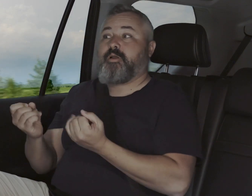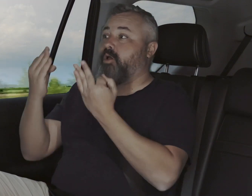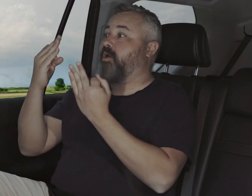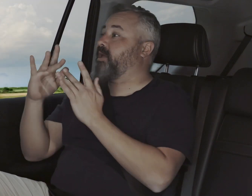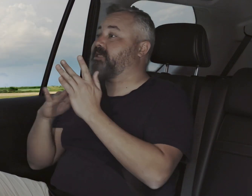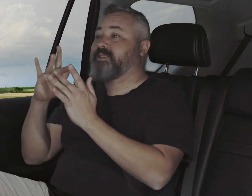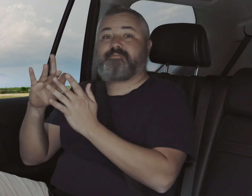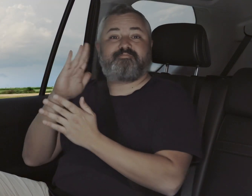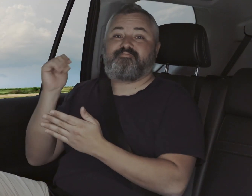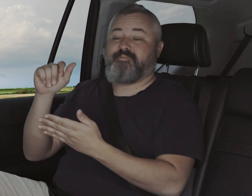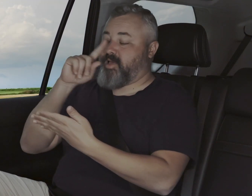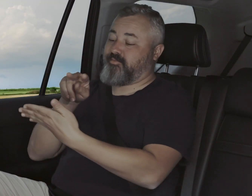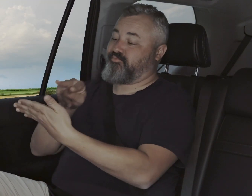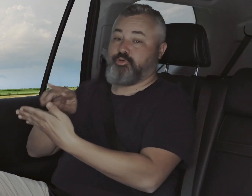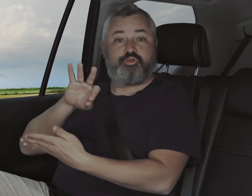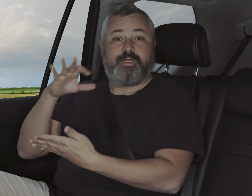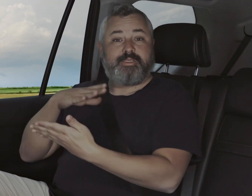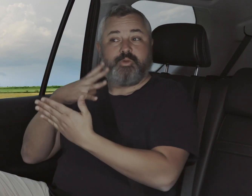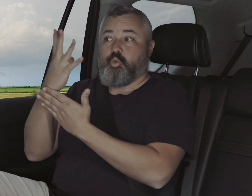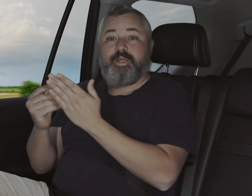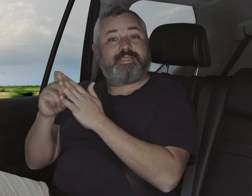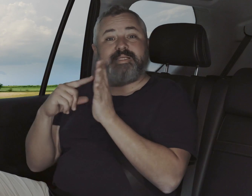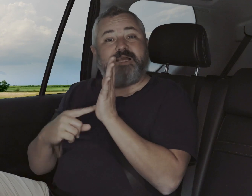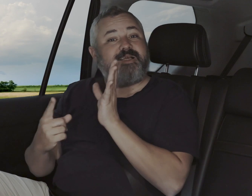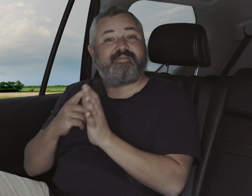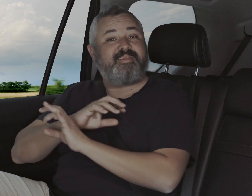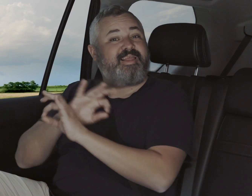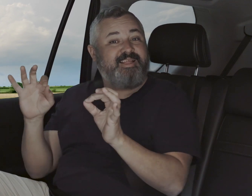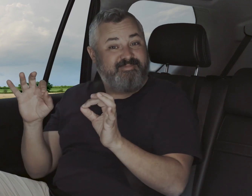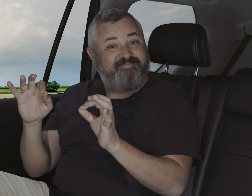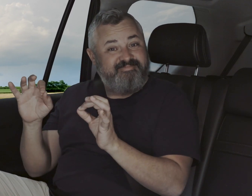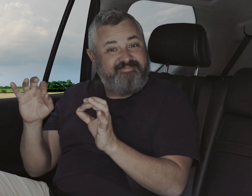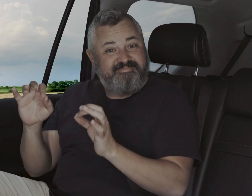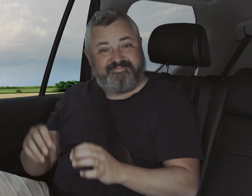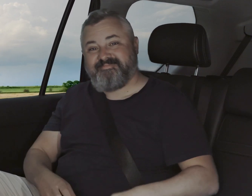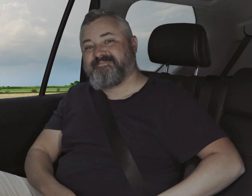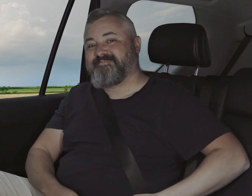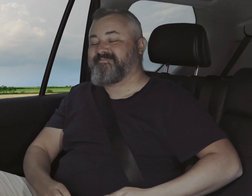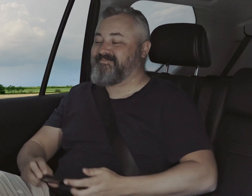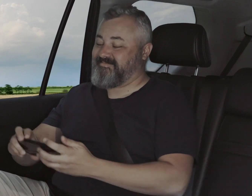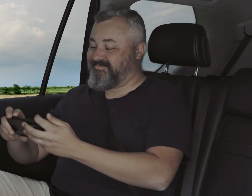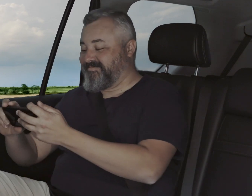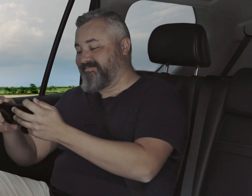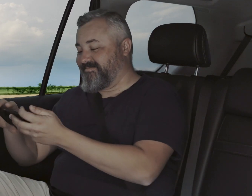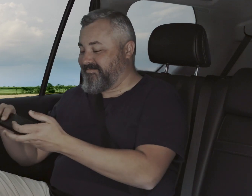is by downloading the program onto your device using your wifi from home and then not having to use your data while traveling.